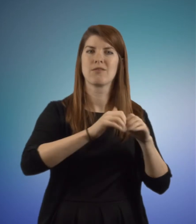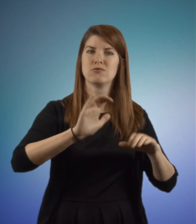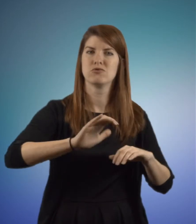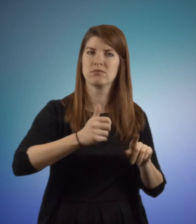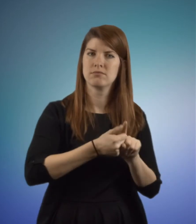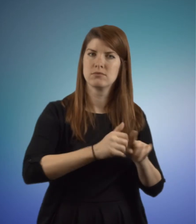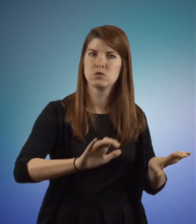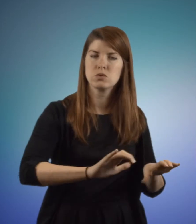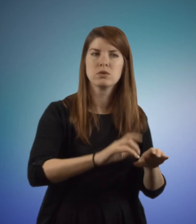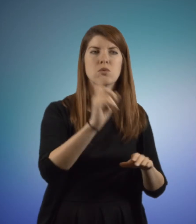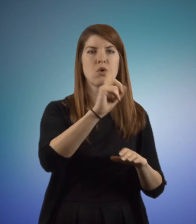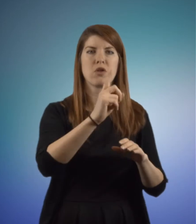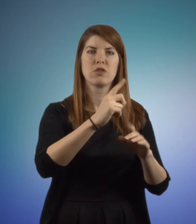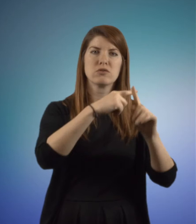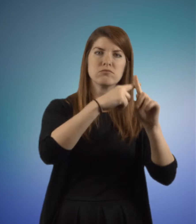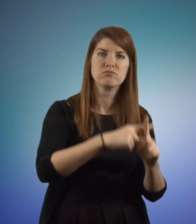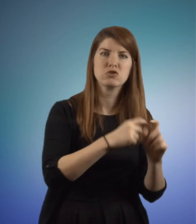where their strengths are, and where their needs are.